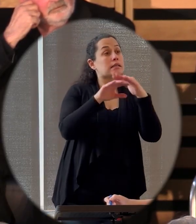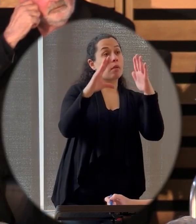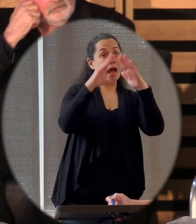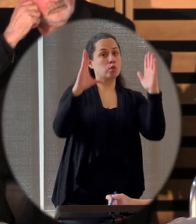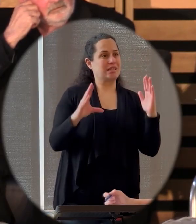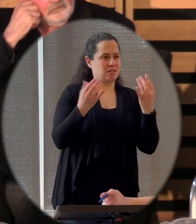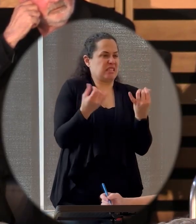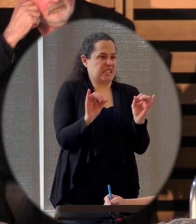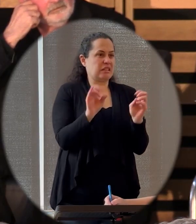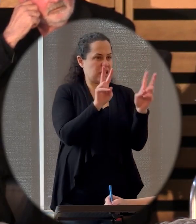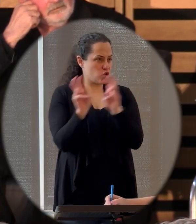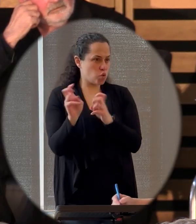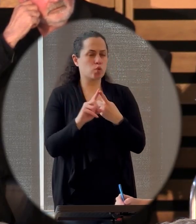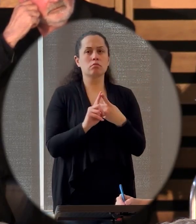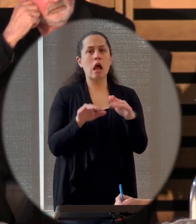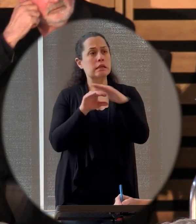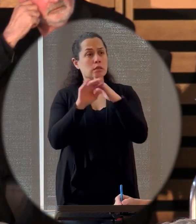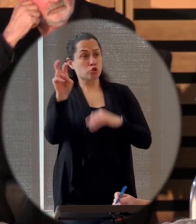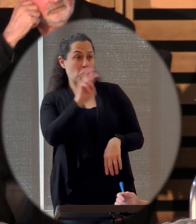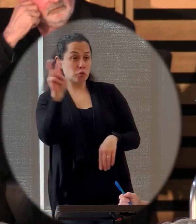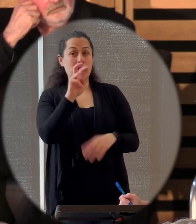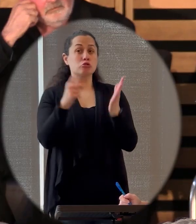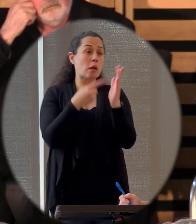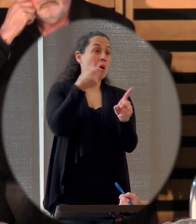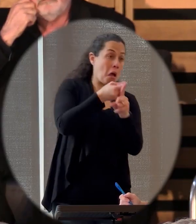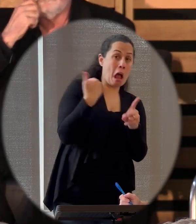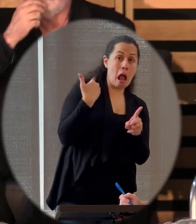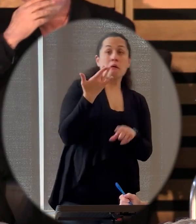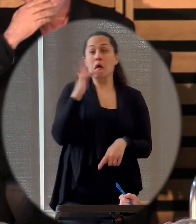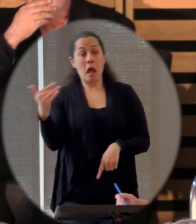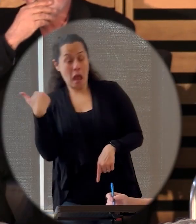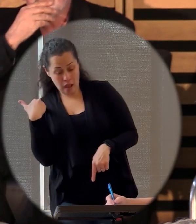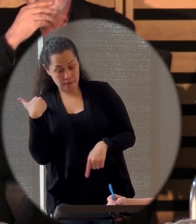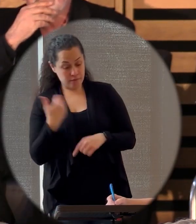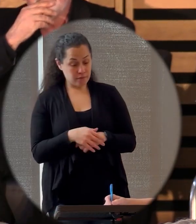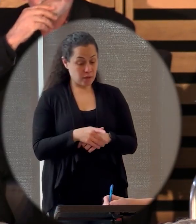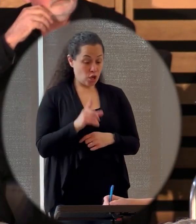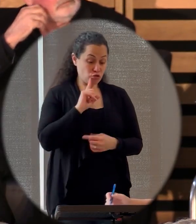urgent issue. Accessible transportation is hit or miss. And there's nowhere in Canada where we